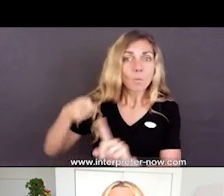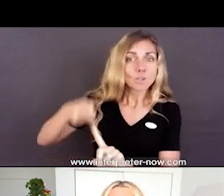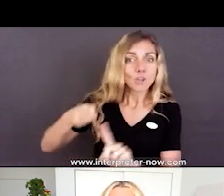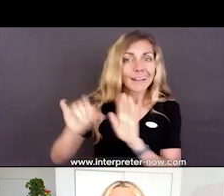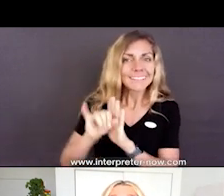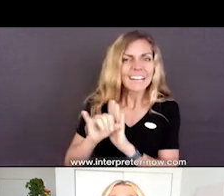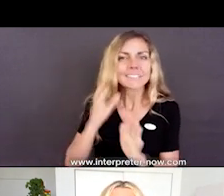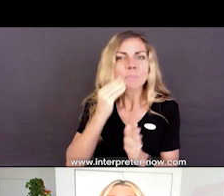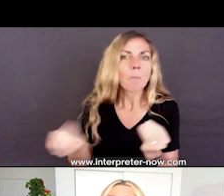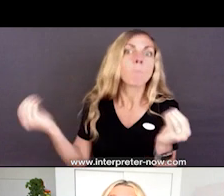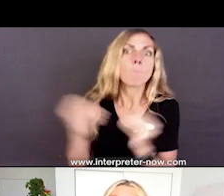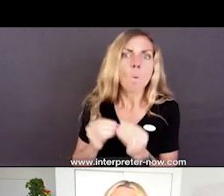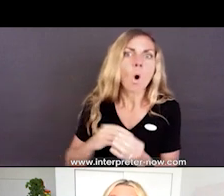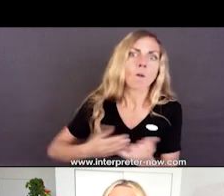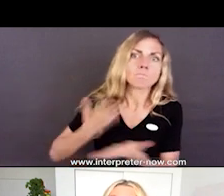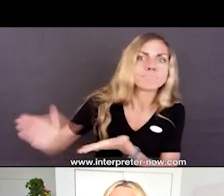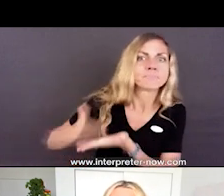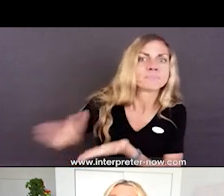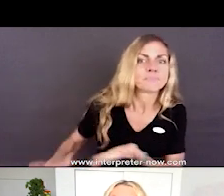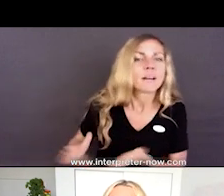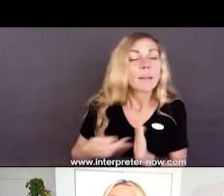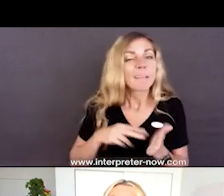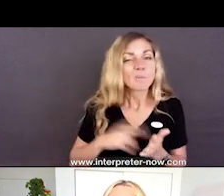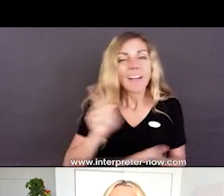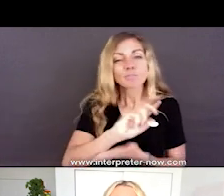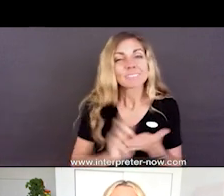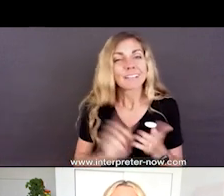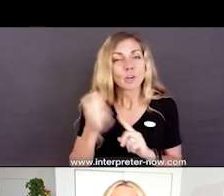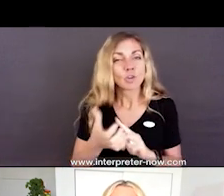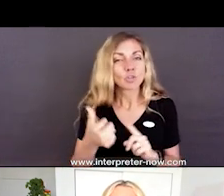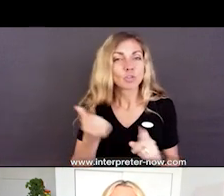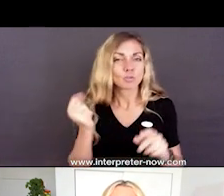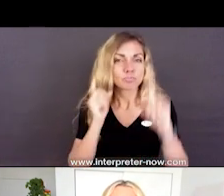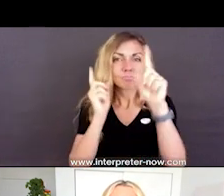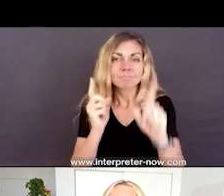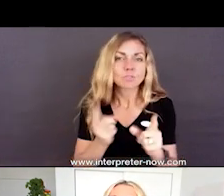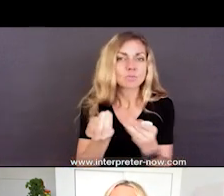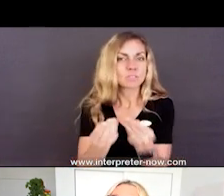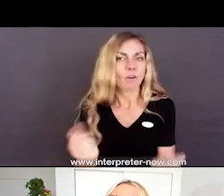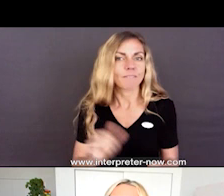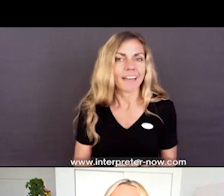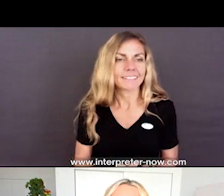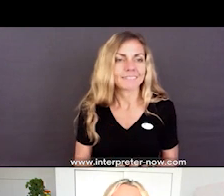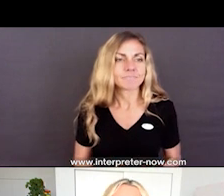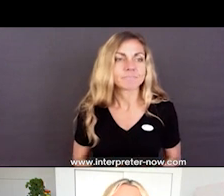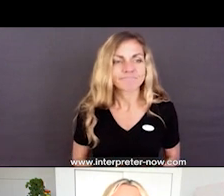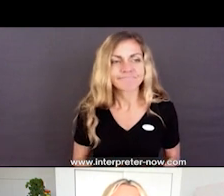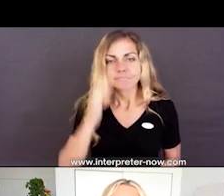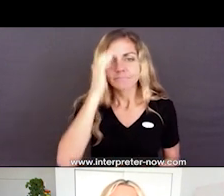so we have to design a culture that works to solve this." Share your own process.